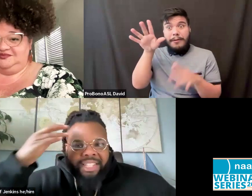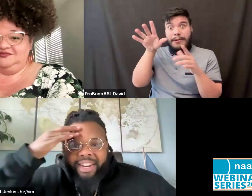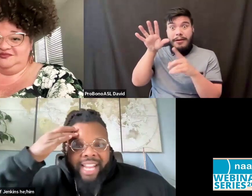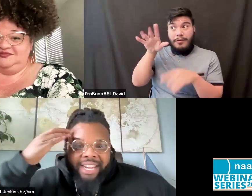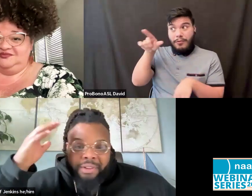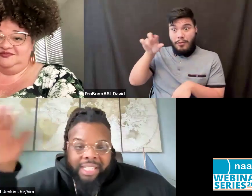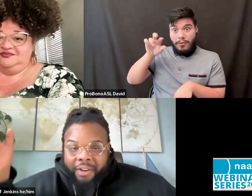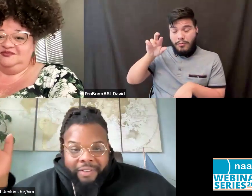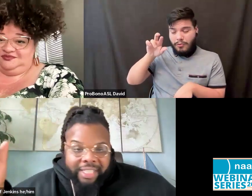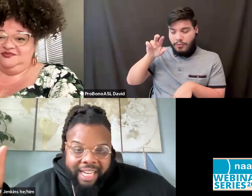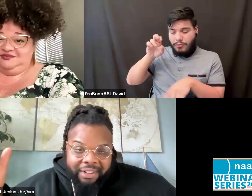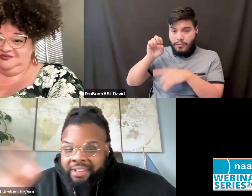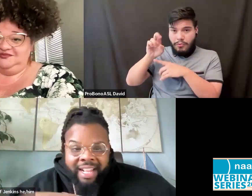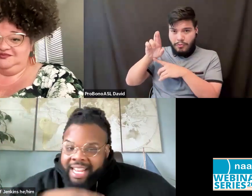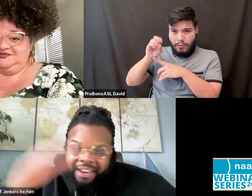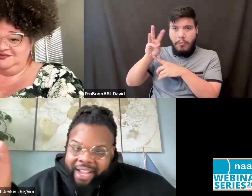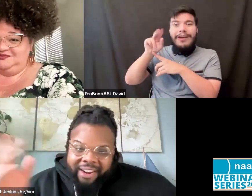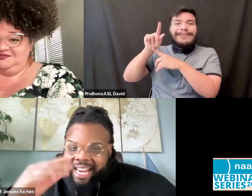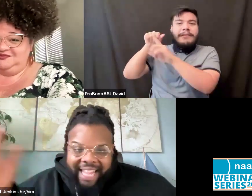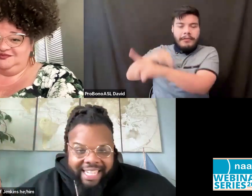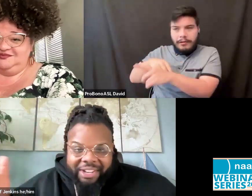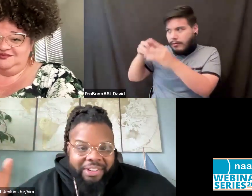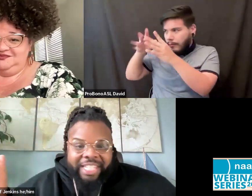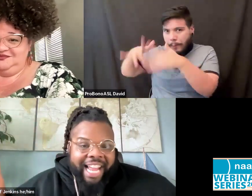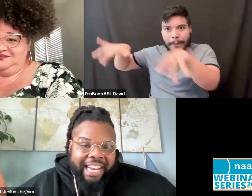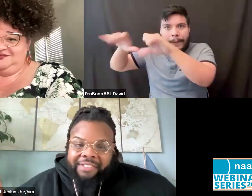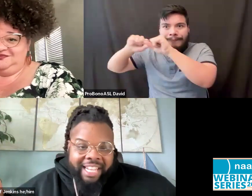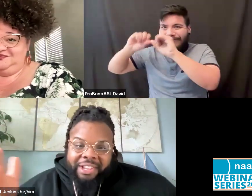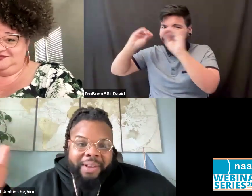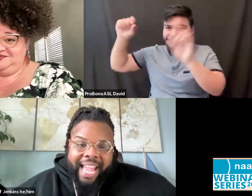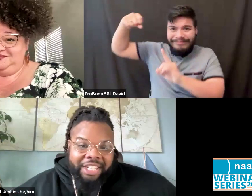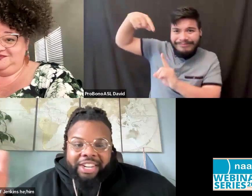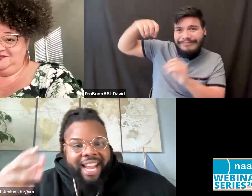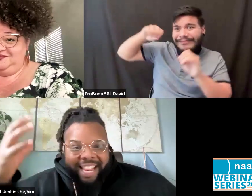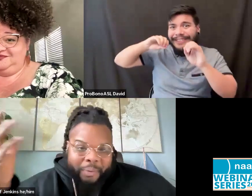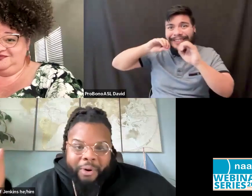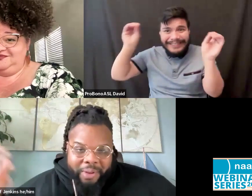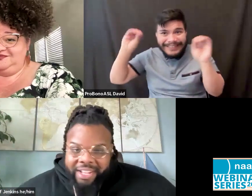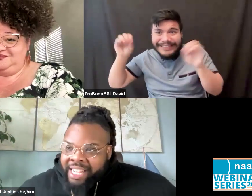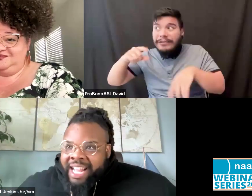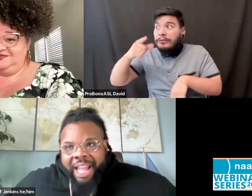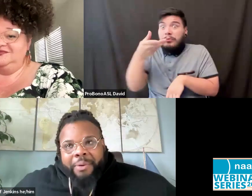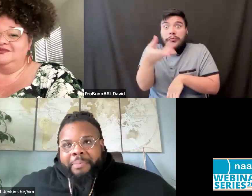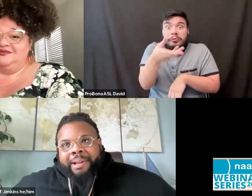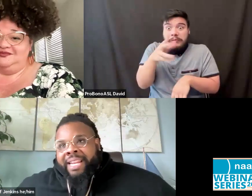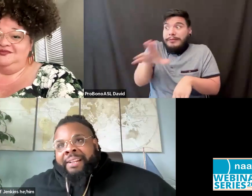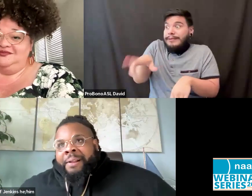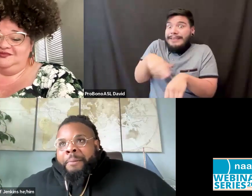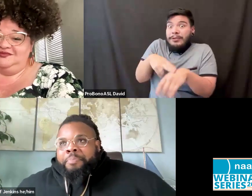So there's like no cell phone signal, no Internet, nothing. So you're just like left to you with nature and the water wells that we were building.